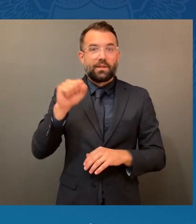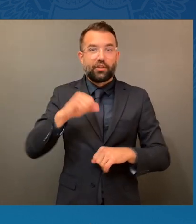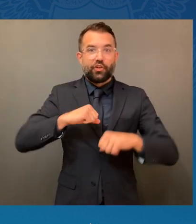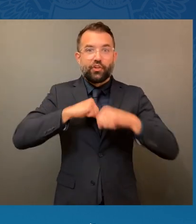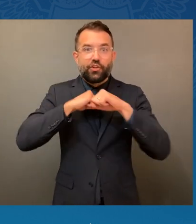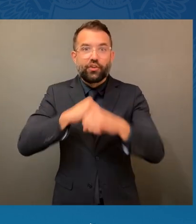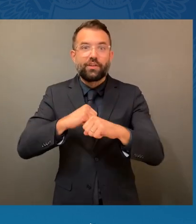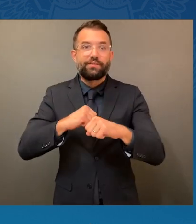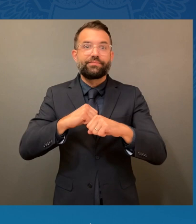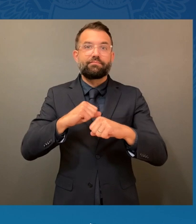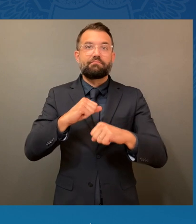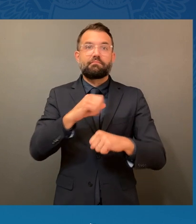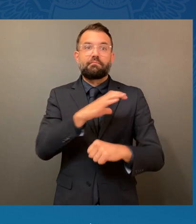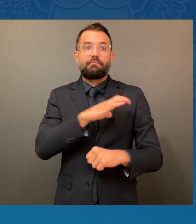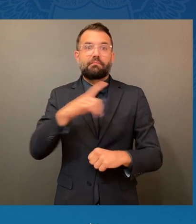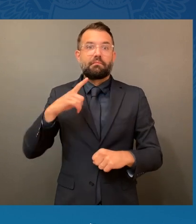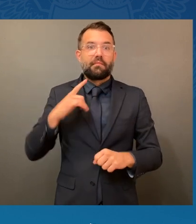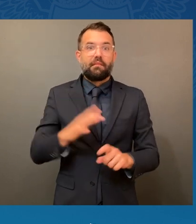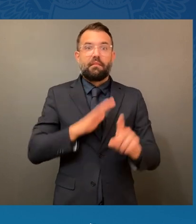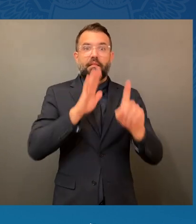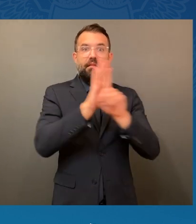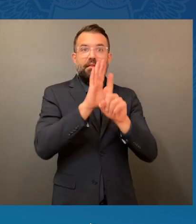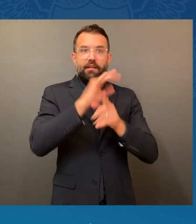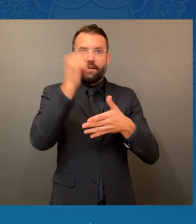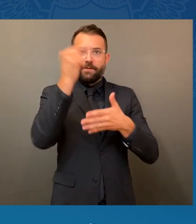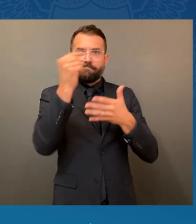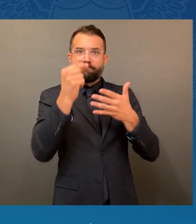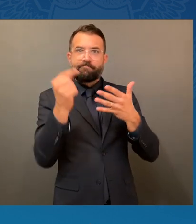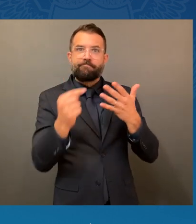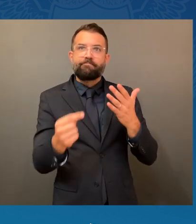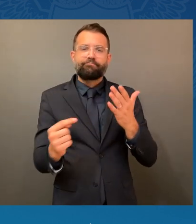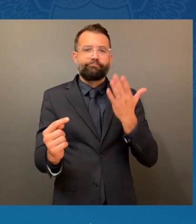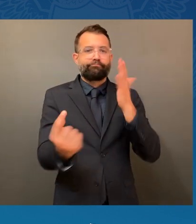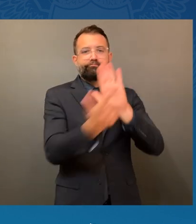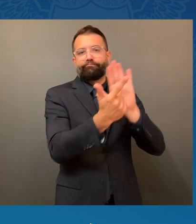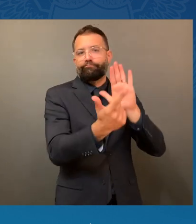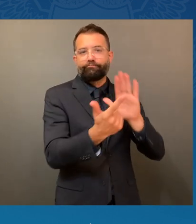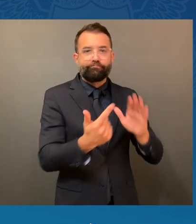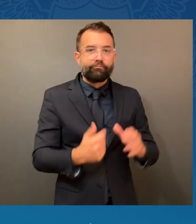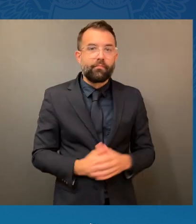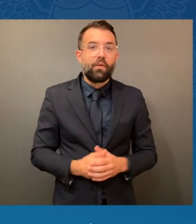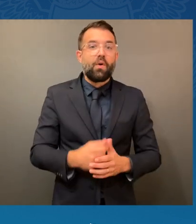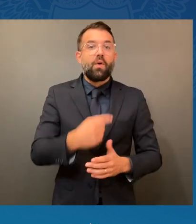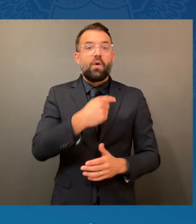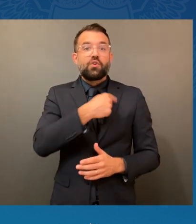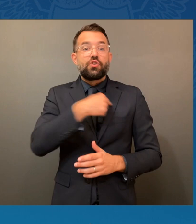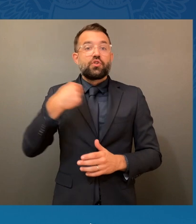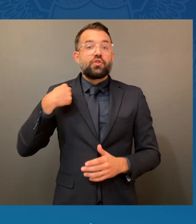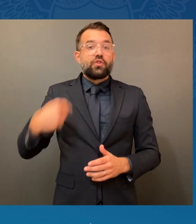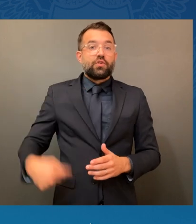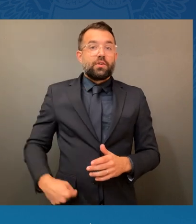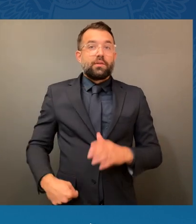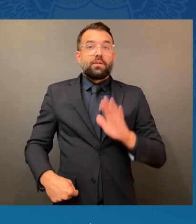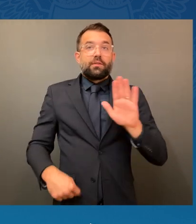In addition, China is undermining key elements of the international rules-based order.